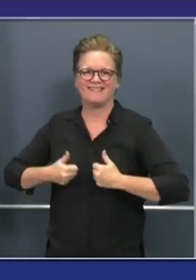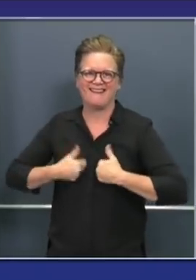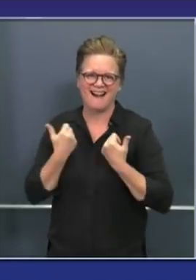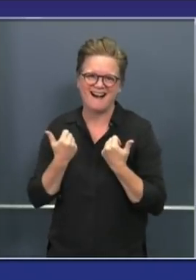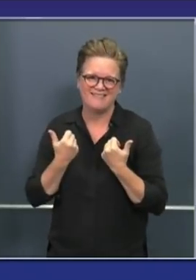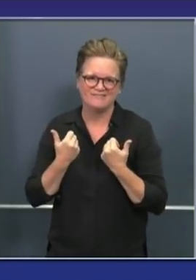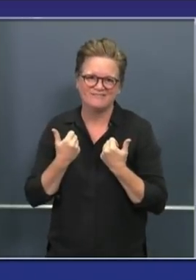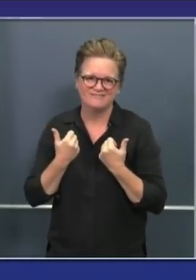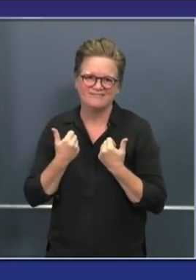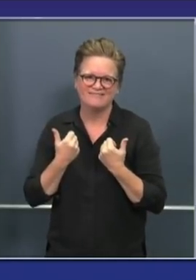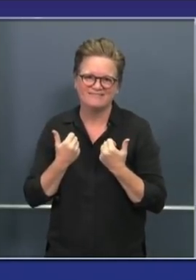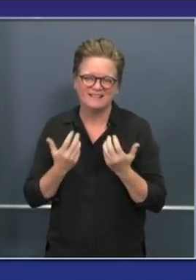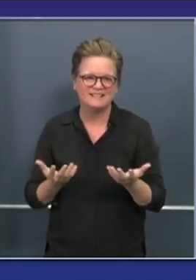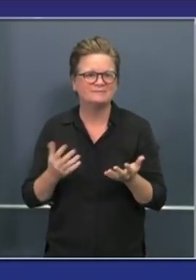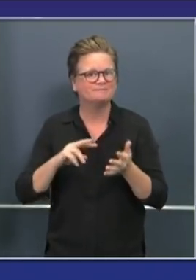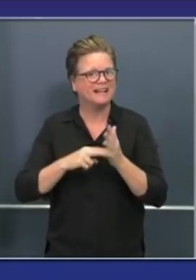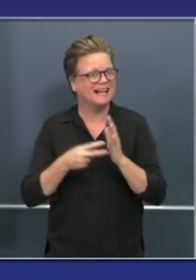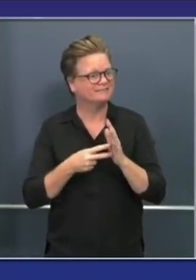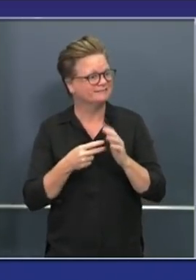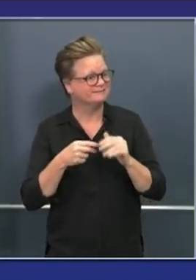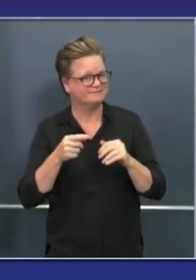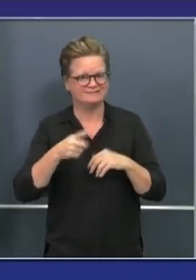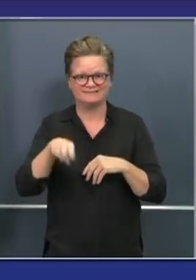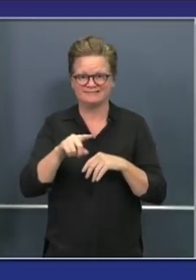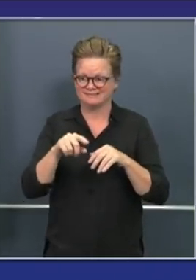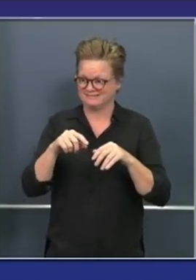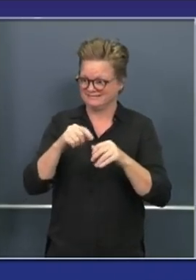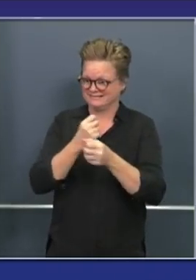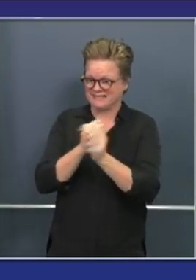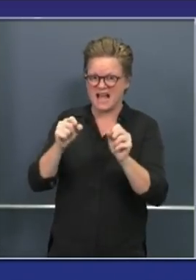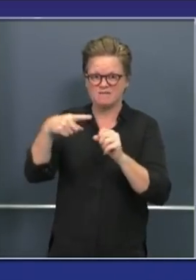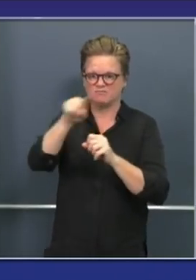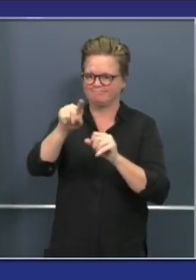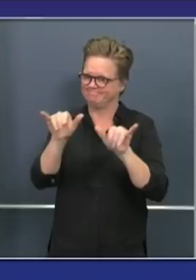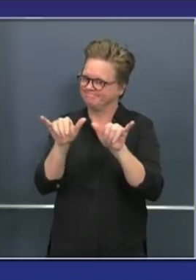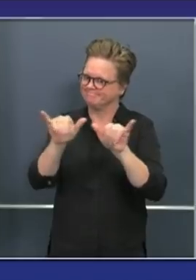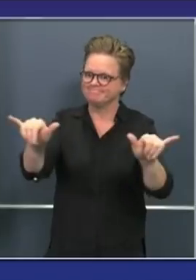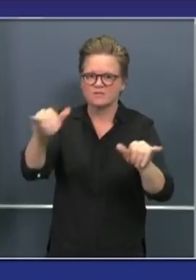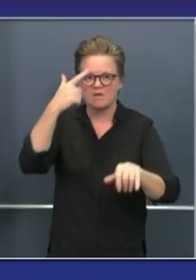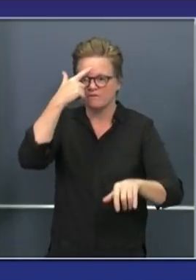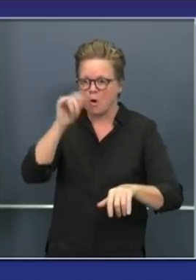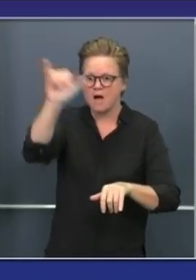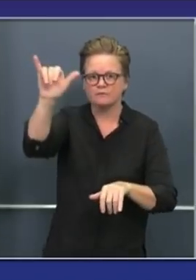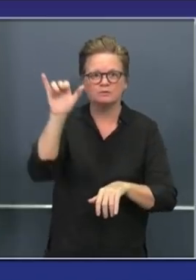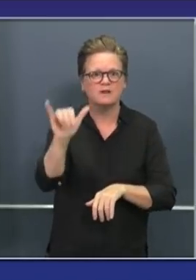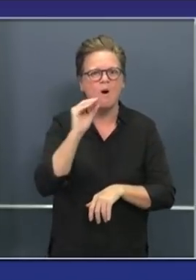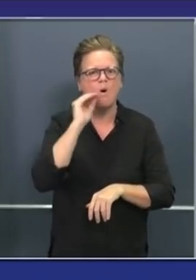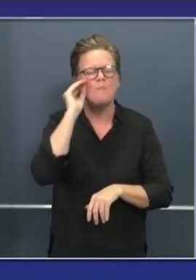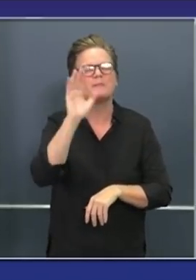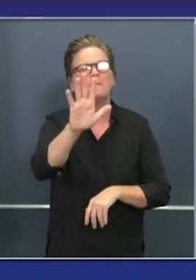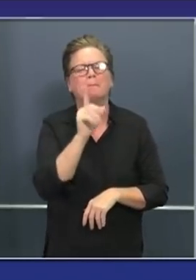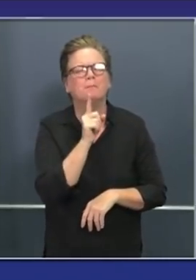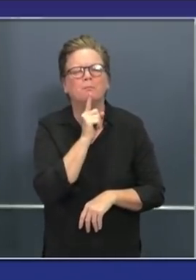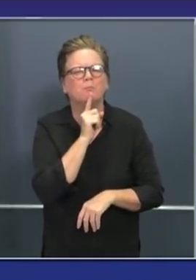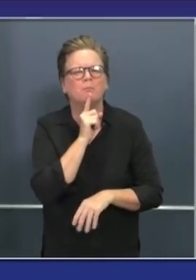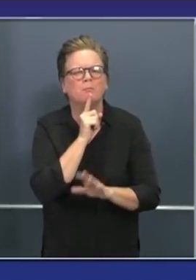PANDEMIC THAT NEEDS TO TAKE ITS COURSE UNTIL ULTIMATELY WE HAVE IMMUNITY, UNTIL WE HAVE A VACCINE. THERE ARE A NUMBER OF OTHER